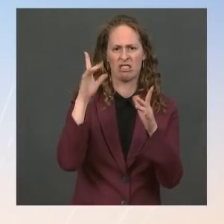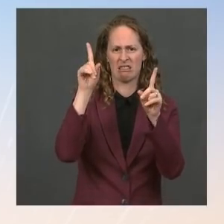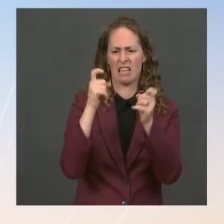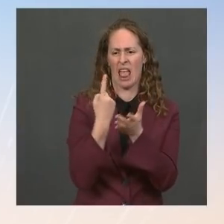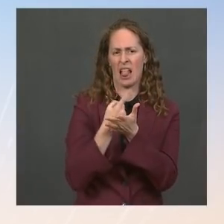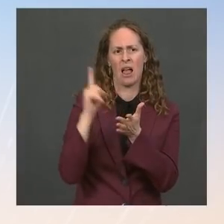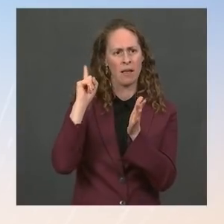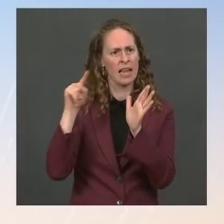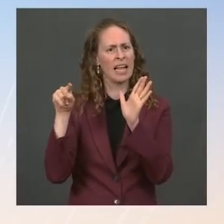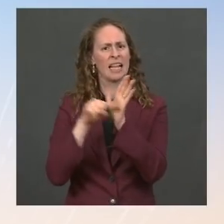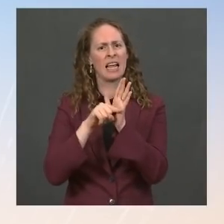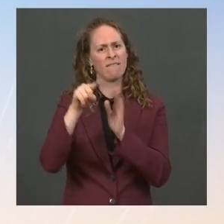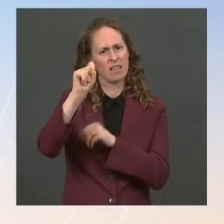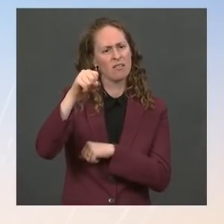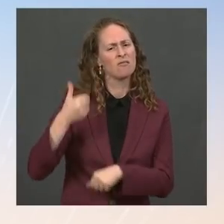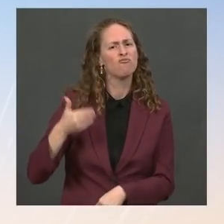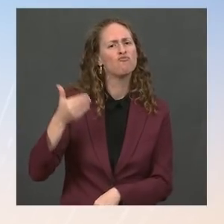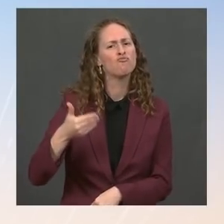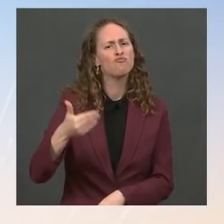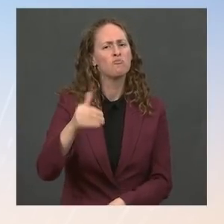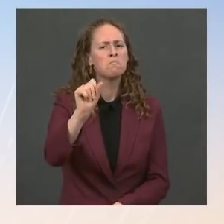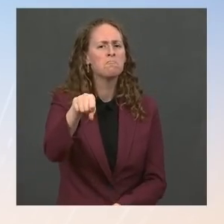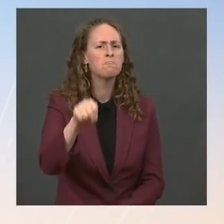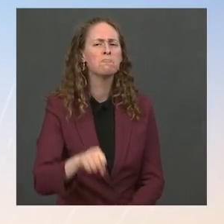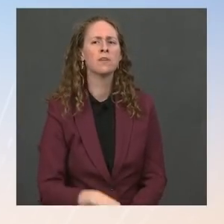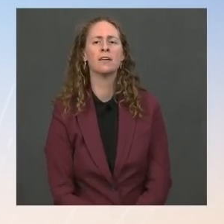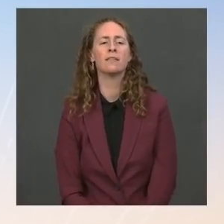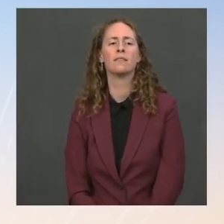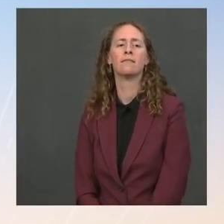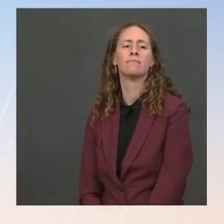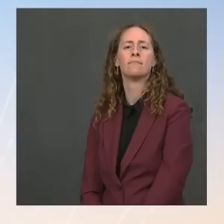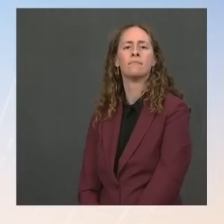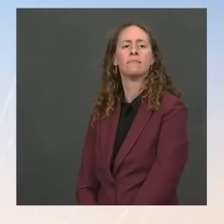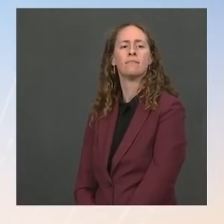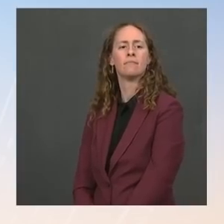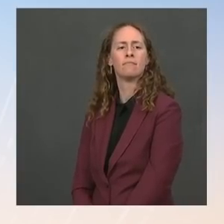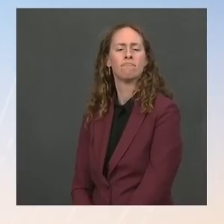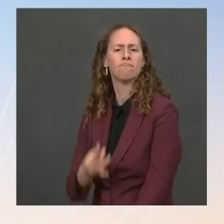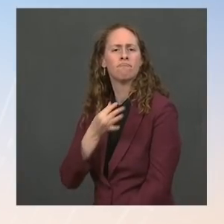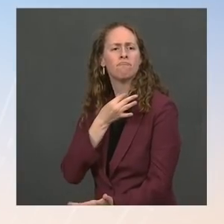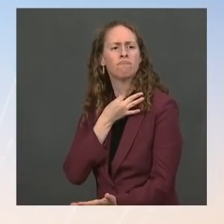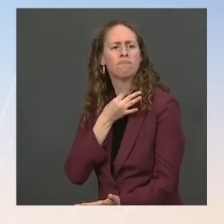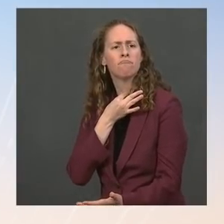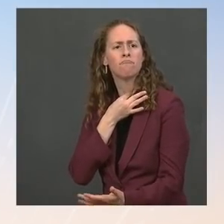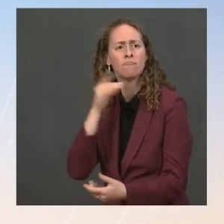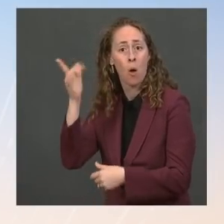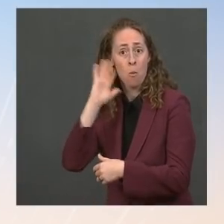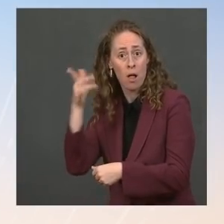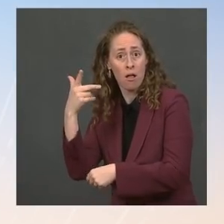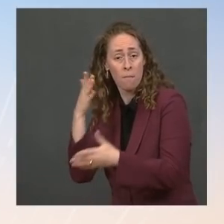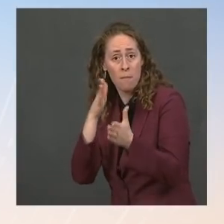The Press: And just lastly on this front: Has he gotten or does he plan to get the flu shot? Ms Psaki: I will have -- I will talk to his doctor.